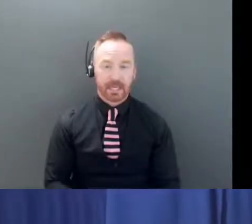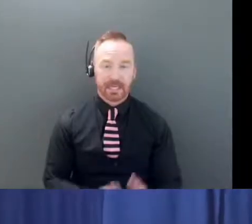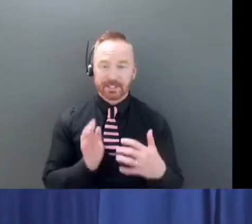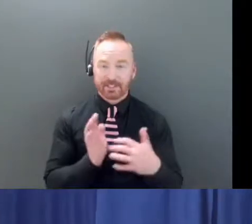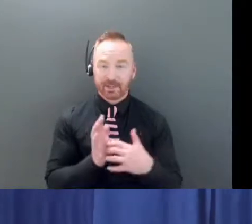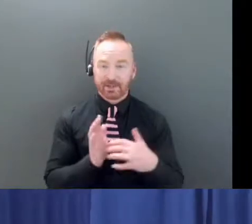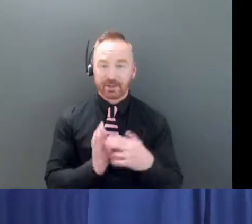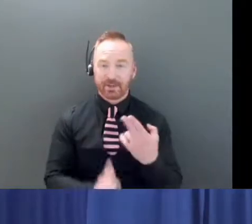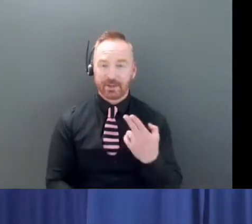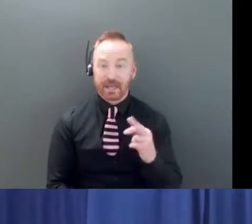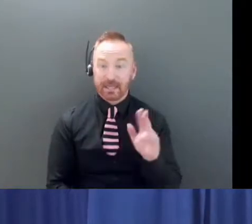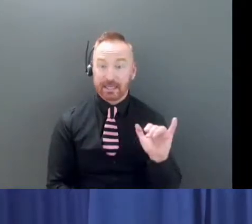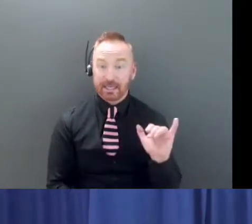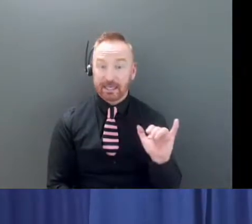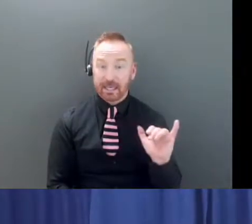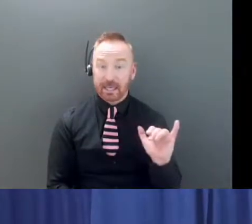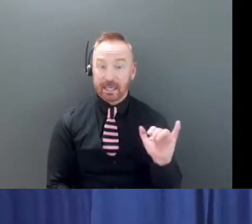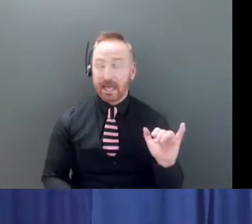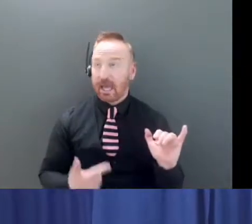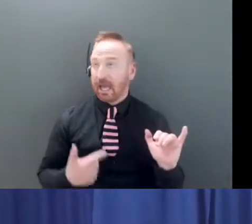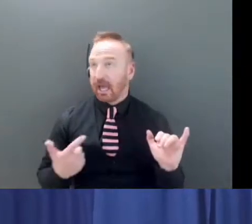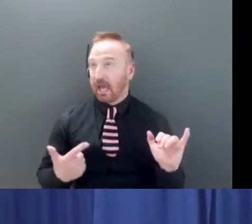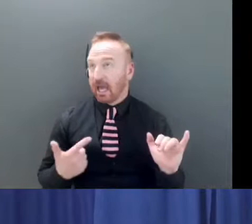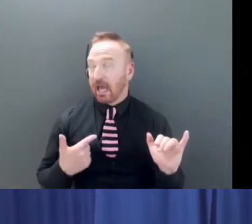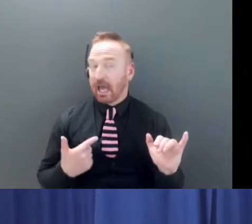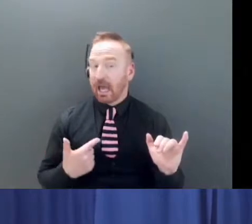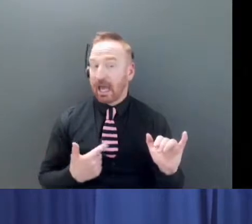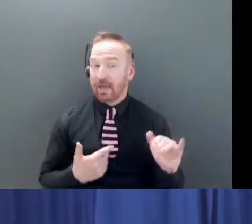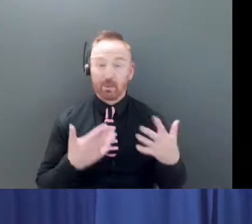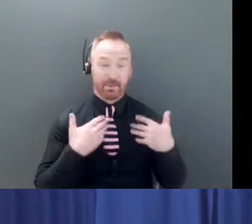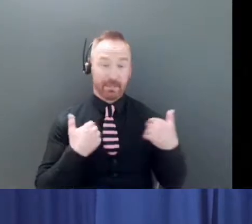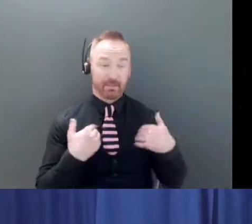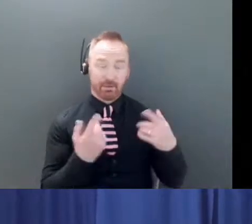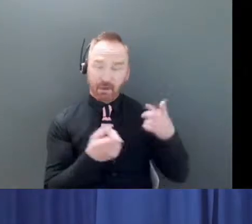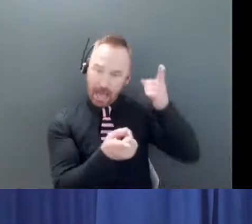Okay. Dr. Hanley? I would just say that I completely agree with the Minister.